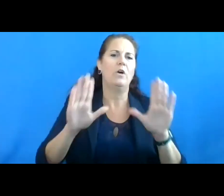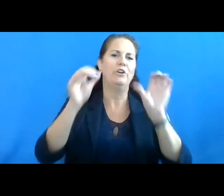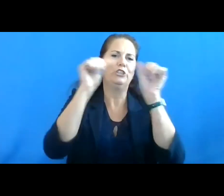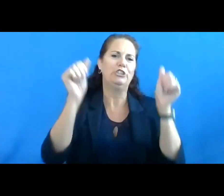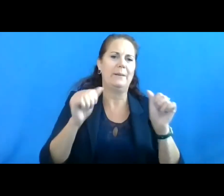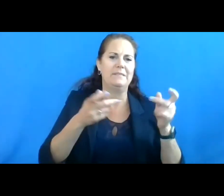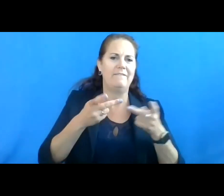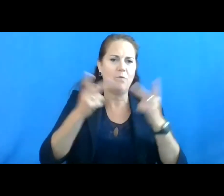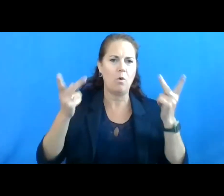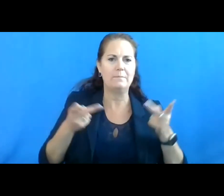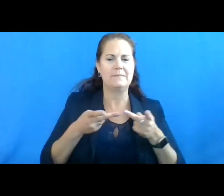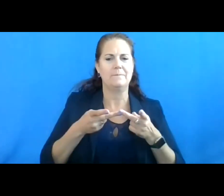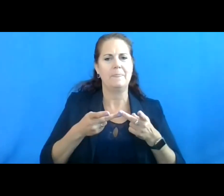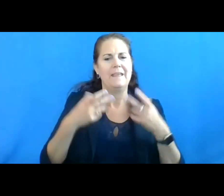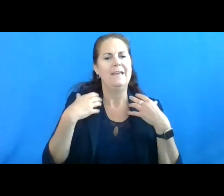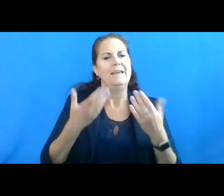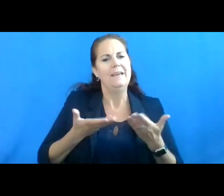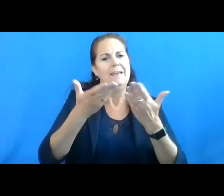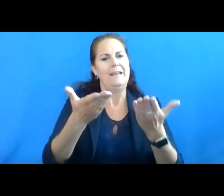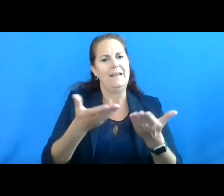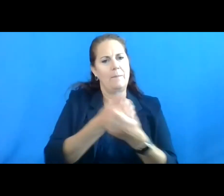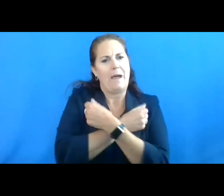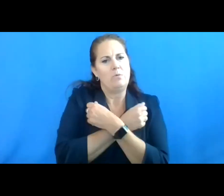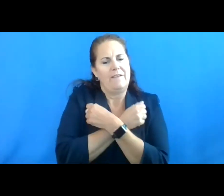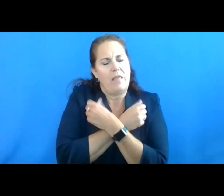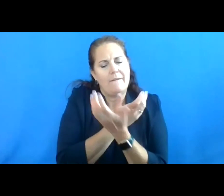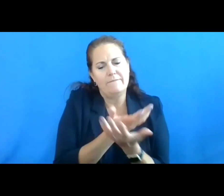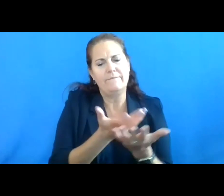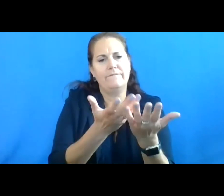Take heed the bounty of love and forgiveness the land has to offer.